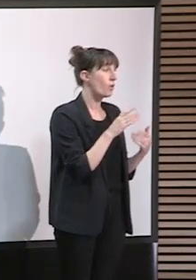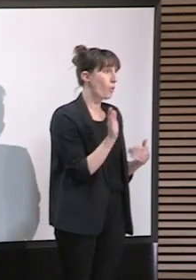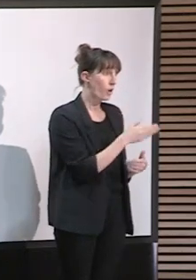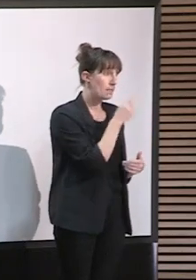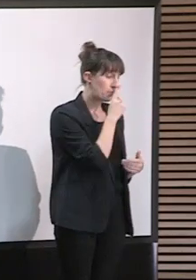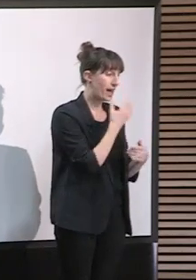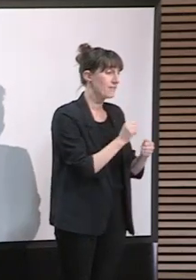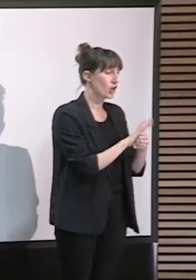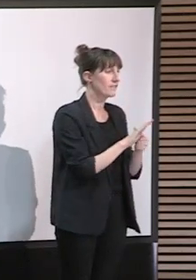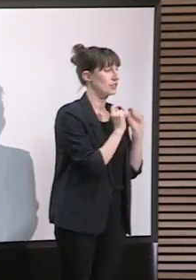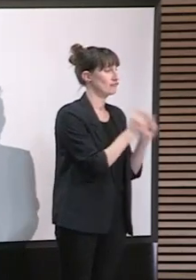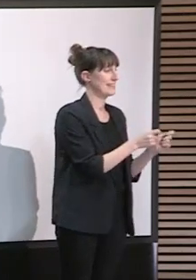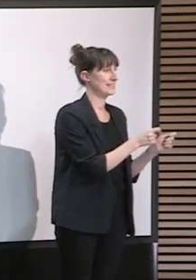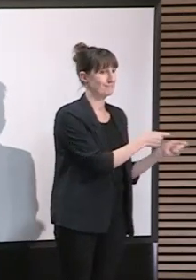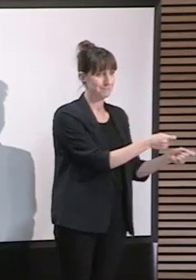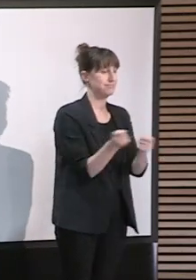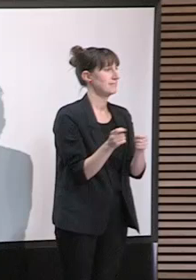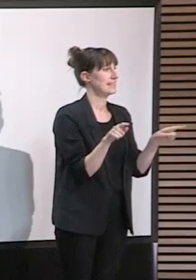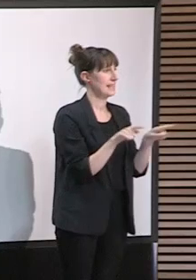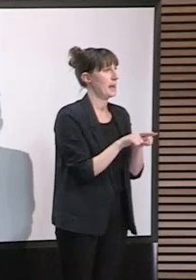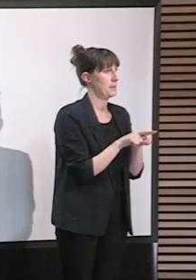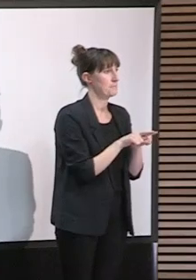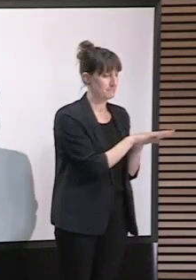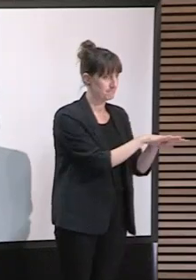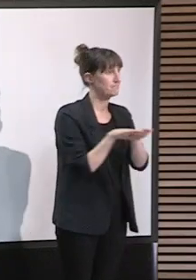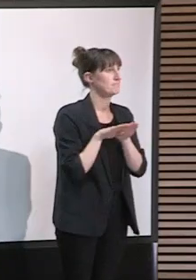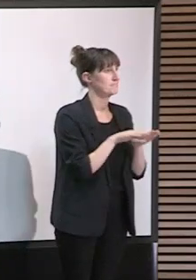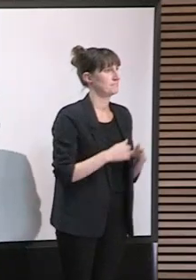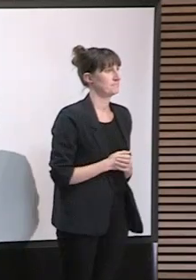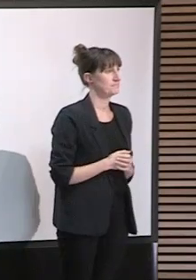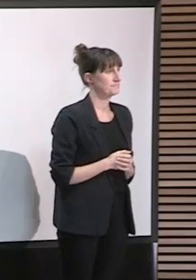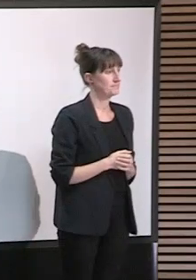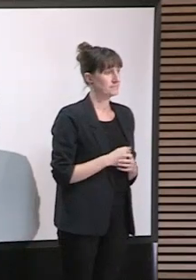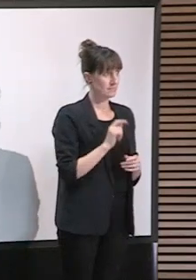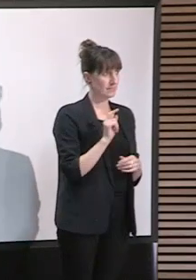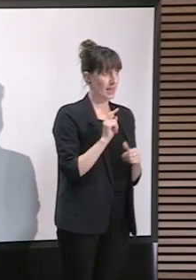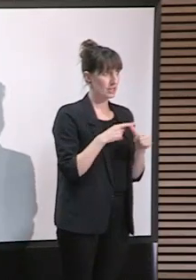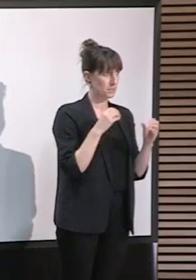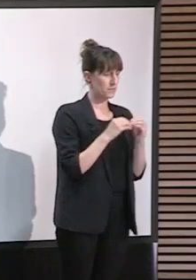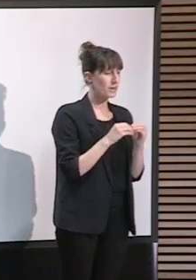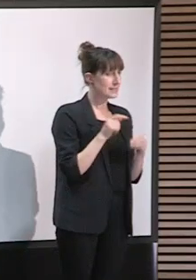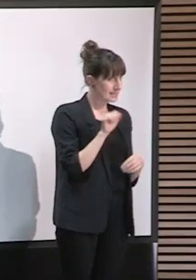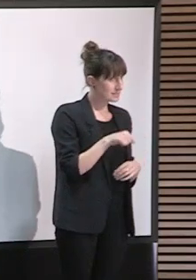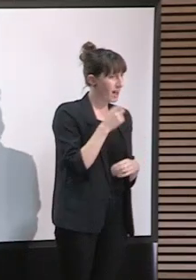Director-General and I have both had about this are very clear, everybody will be treated the same but I'm sure